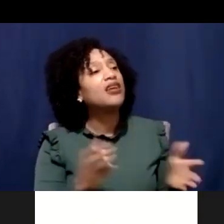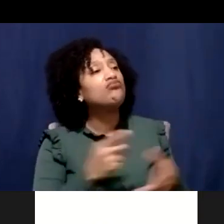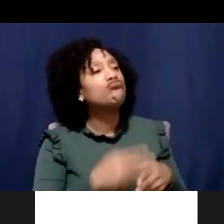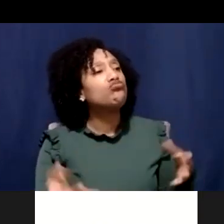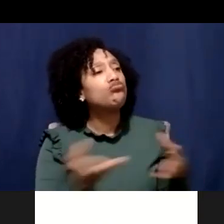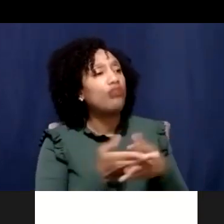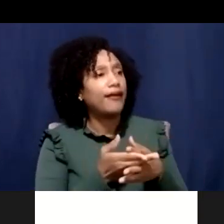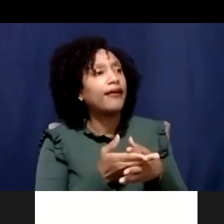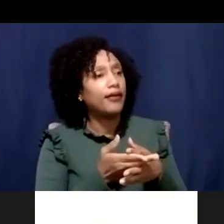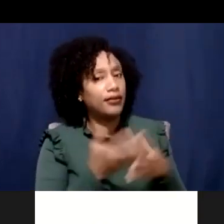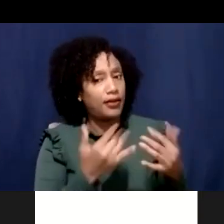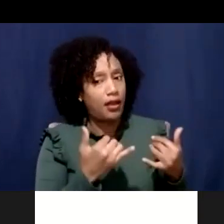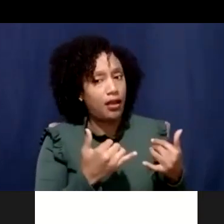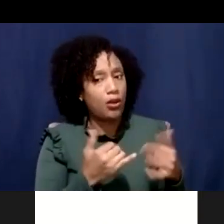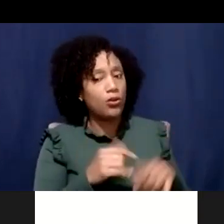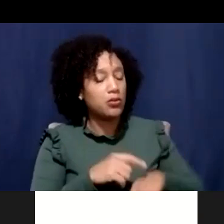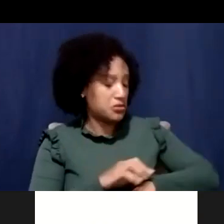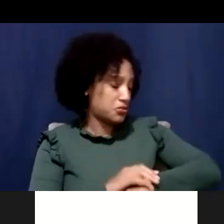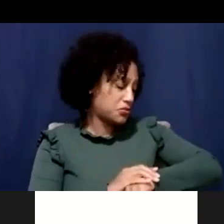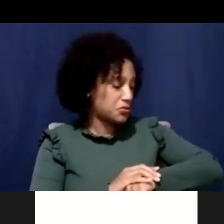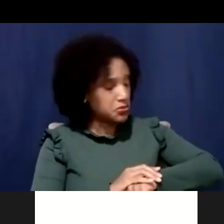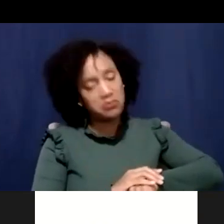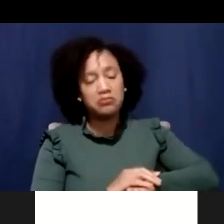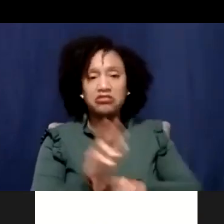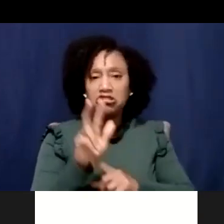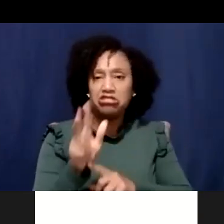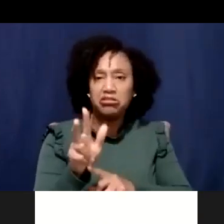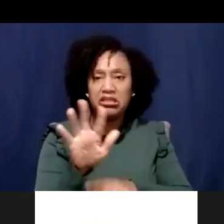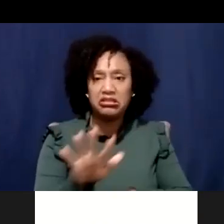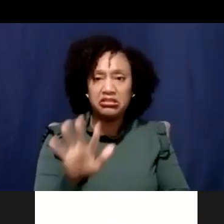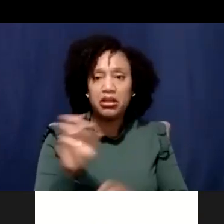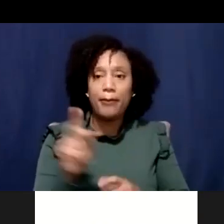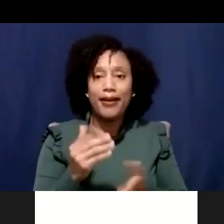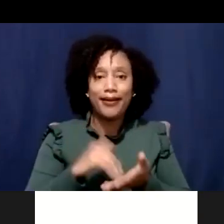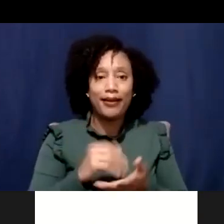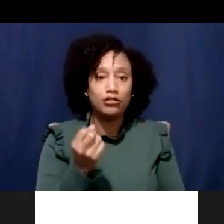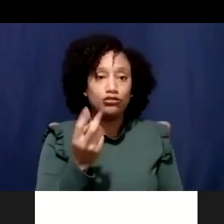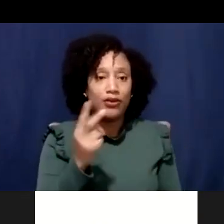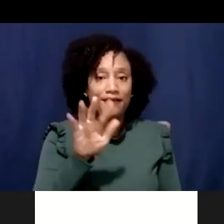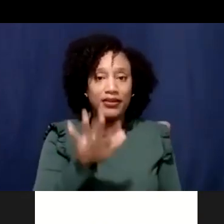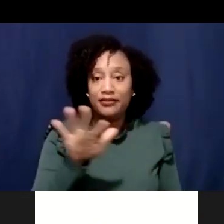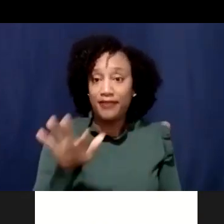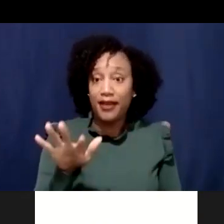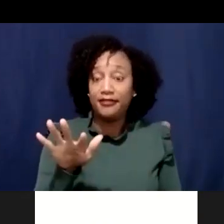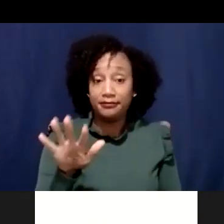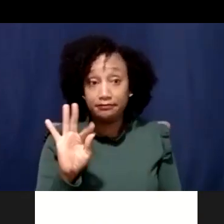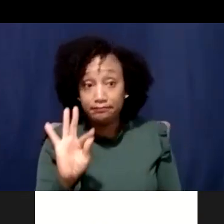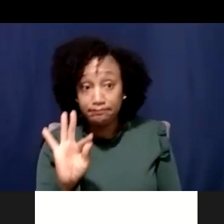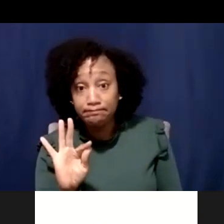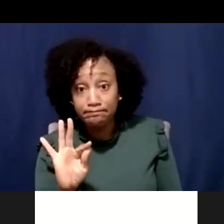I'm gonna say, like, three minutes and start back at 12:55. Does that sound all right to everybody?